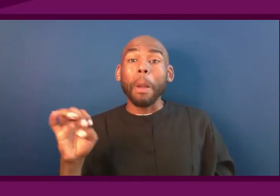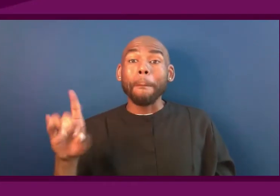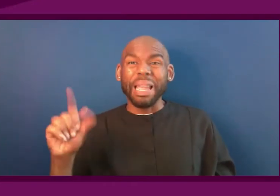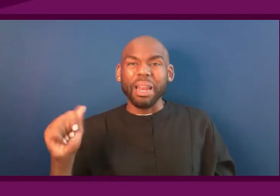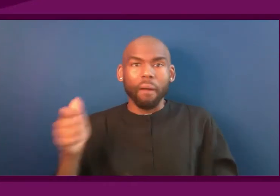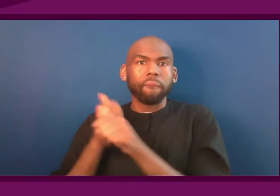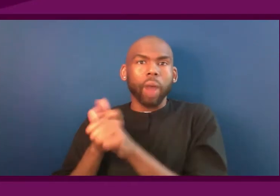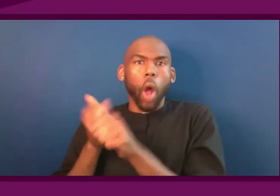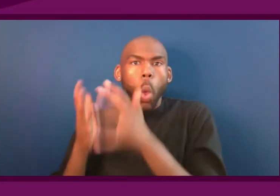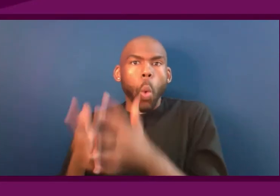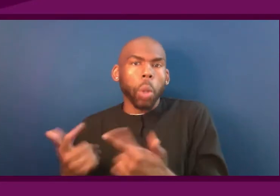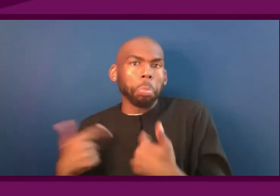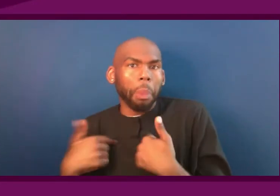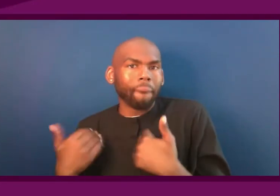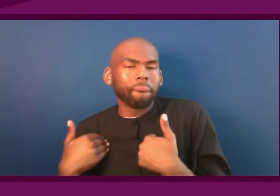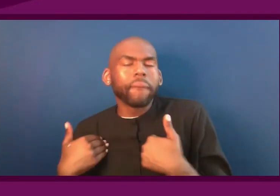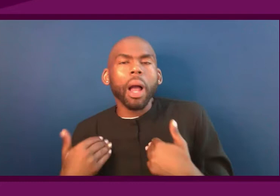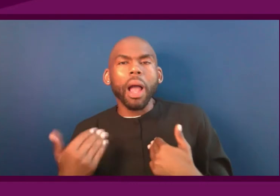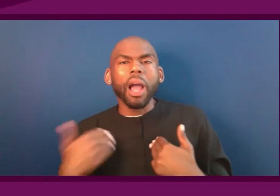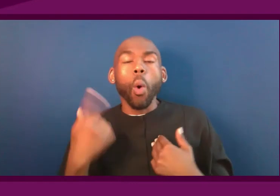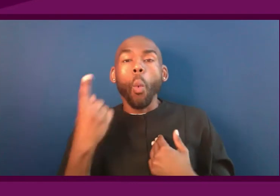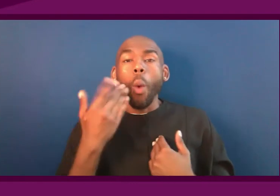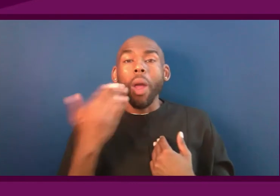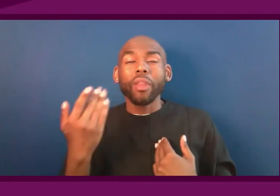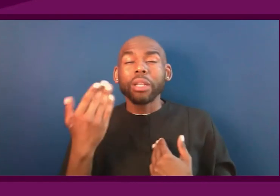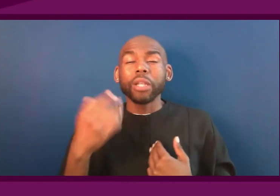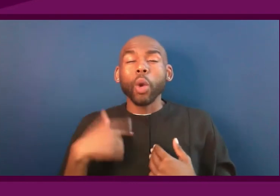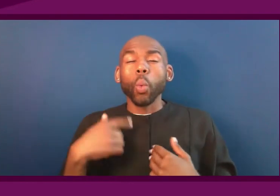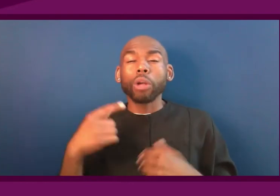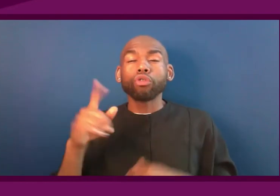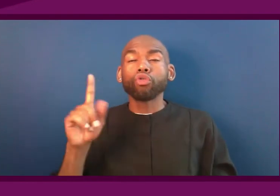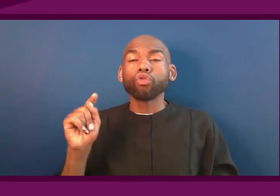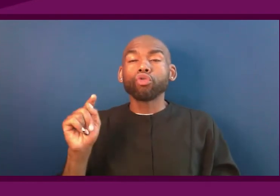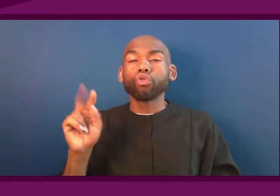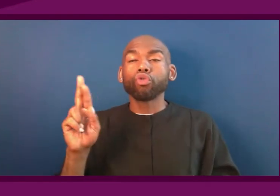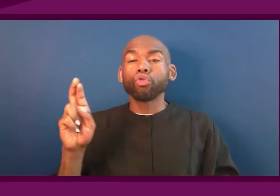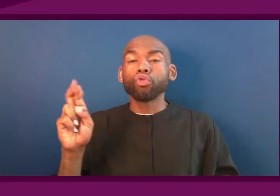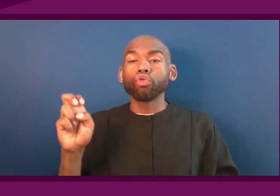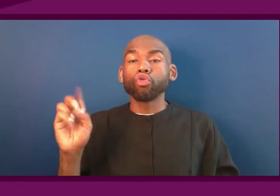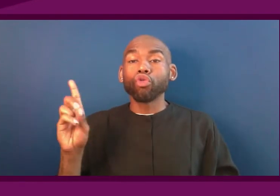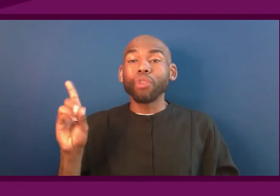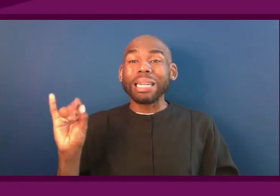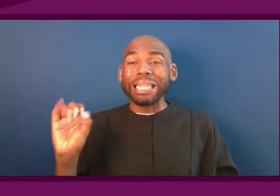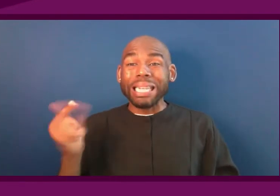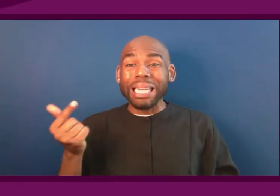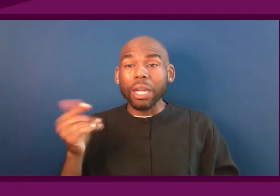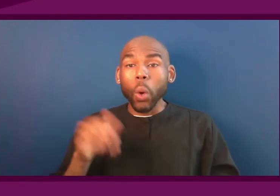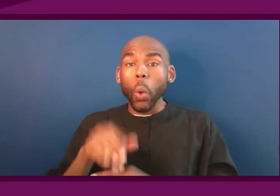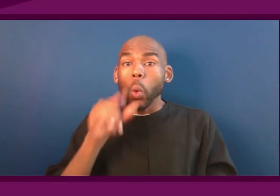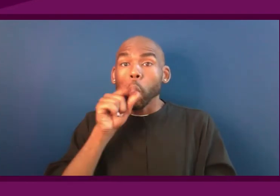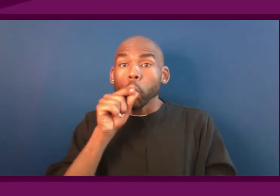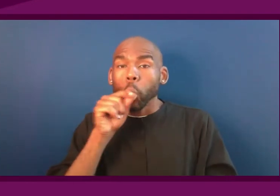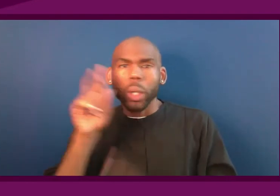"Oh, what do I do with my white privileges? I got out of getting a ticket." Okay. Whatever. Debra Ruh: It's some stupid comments,